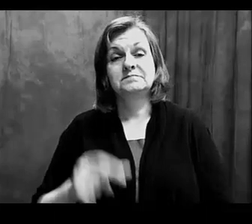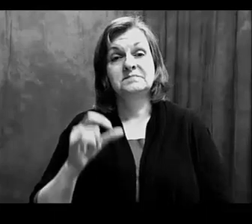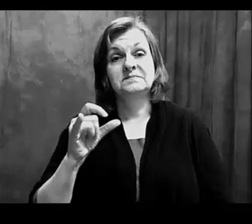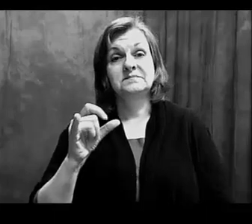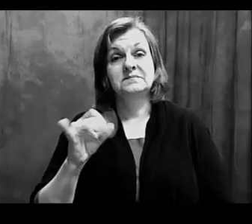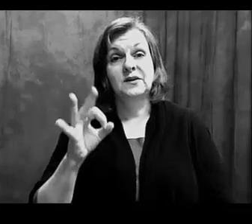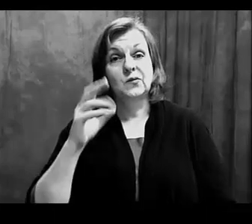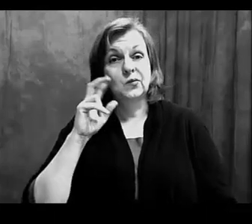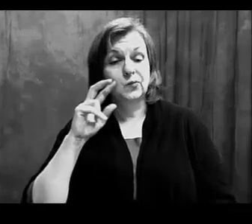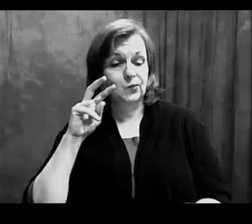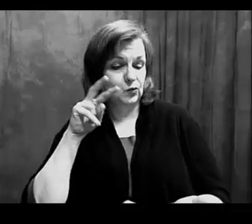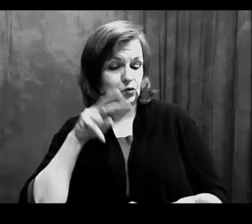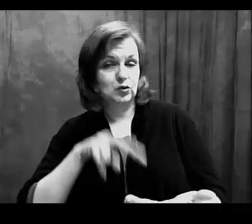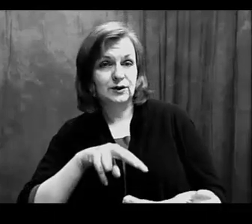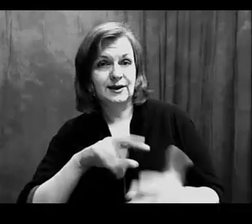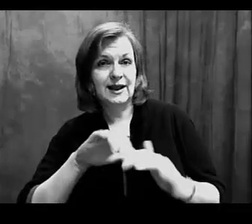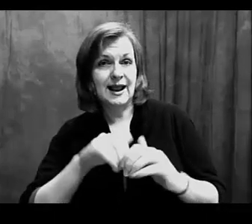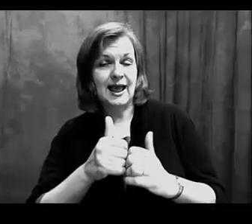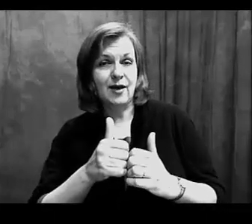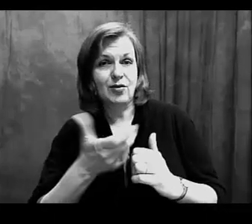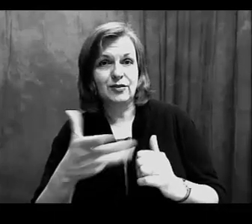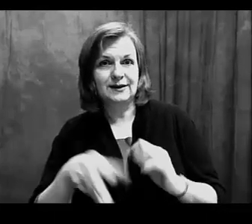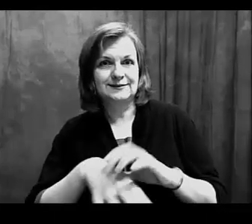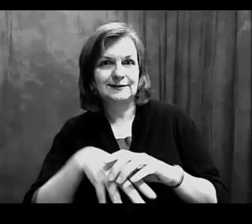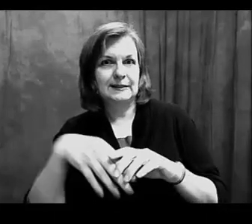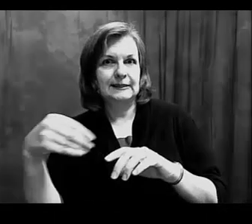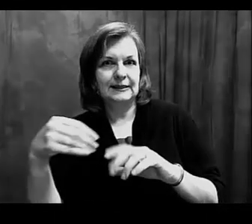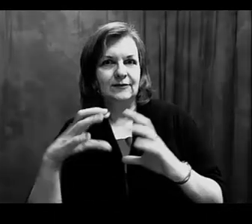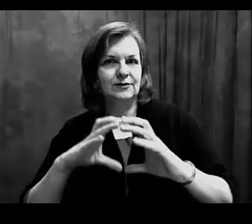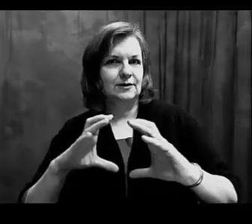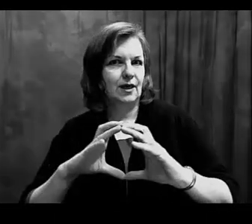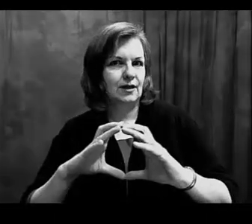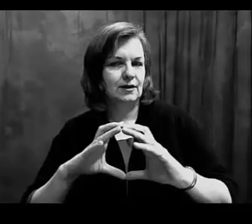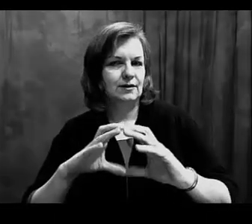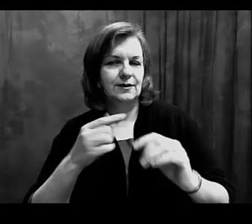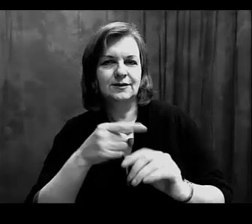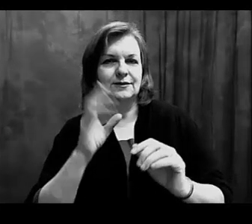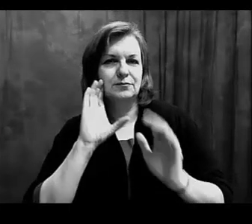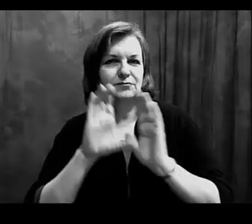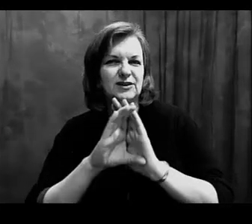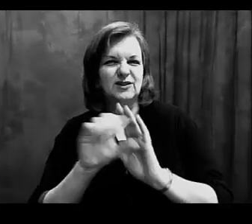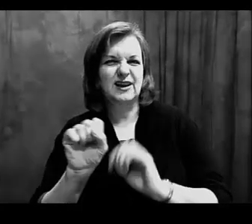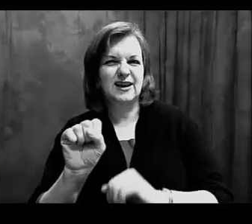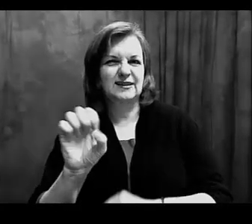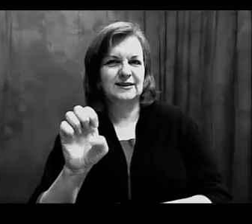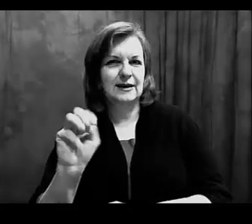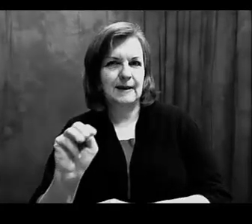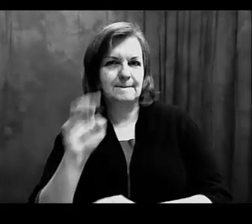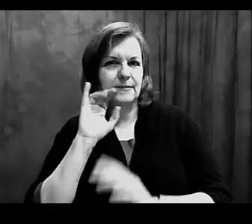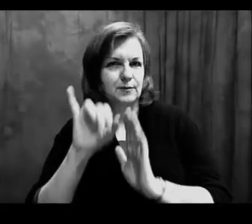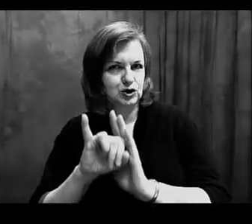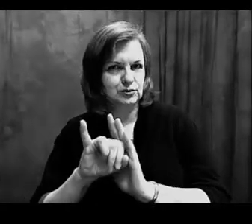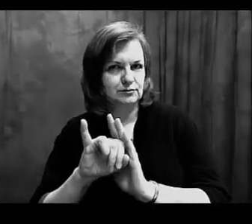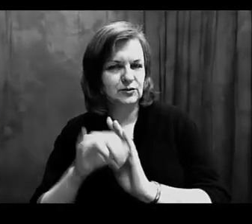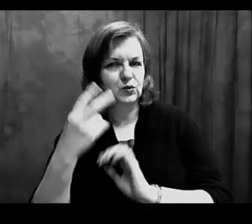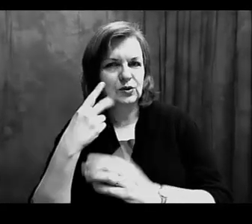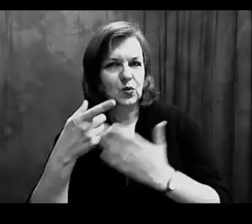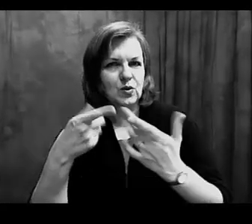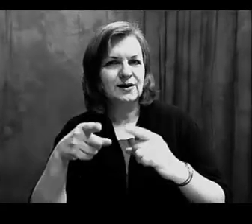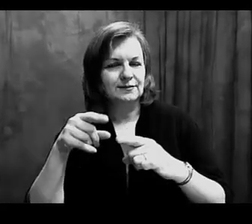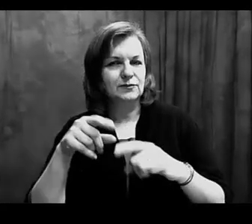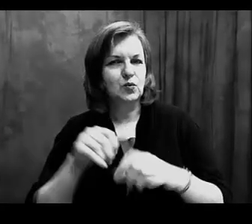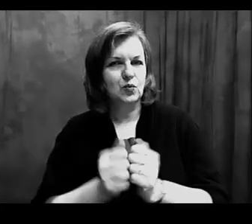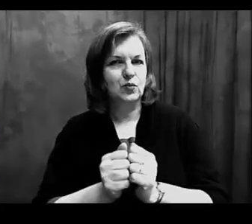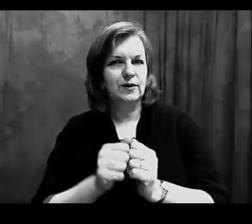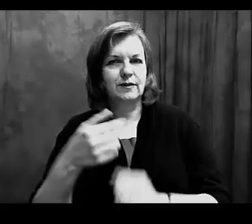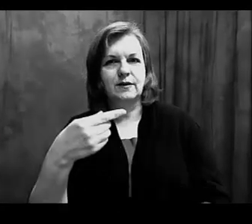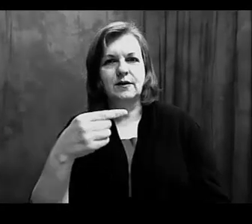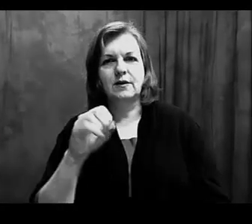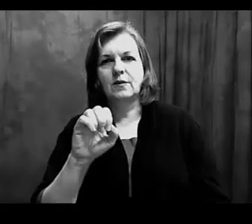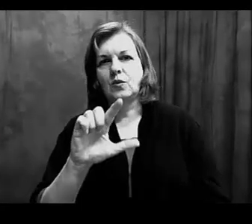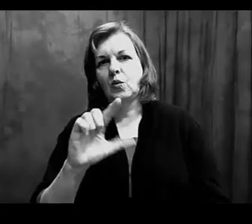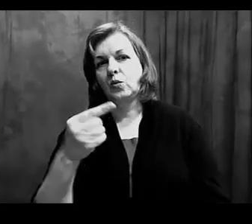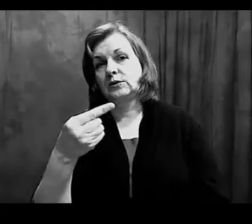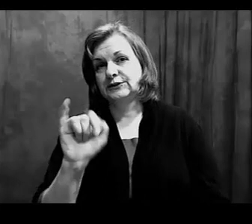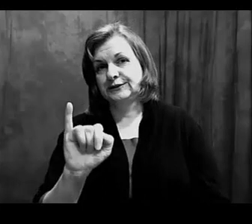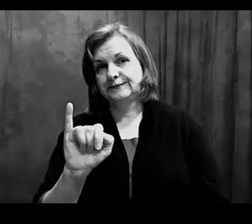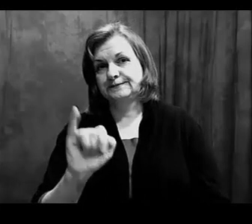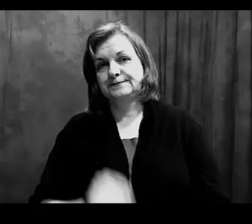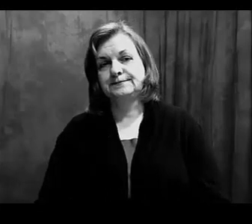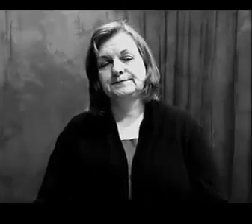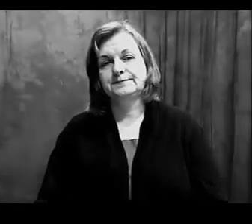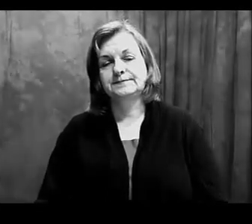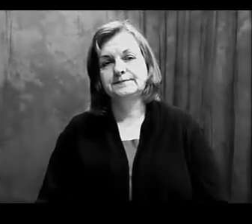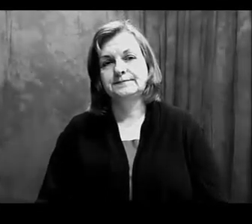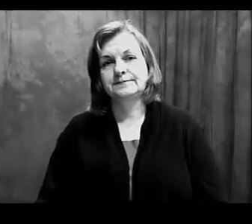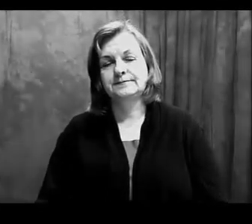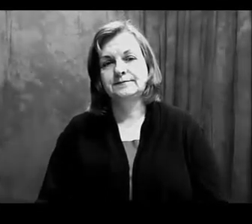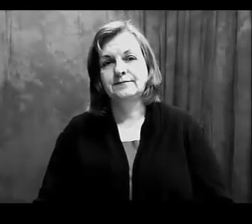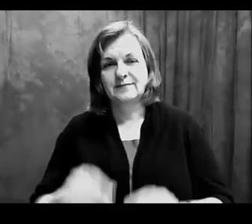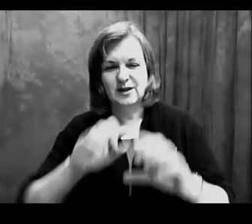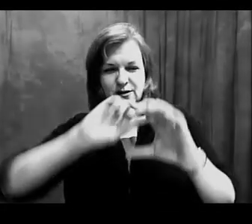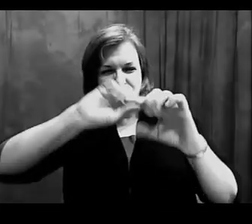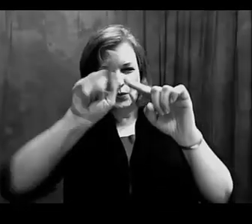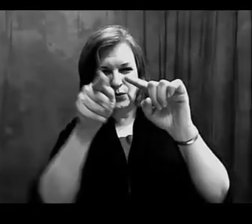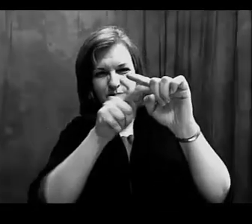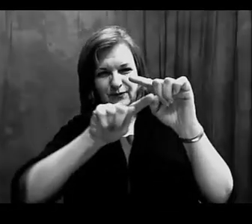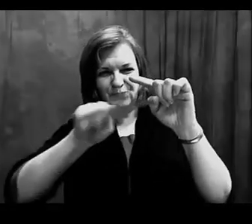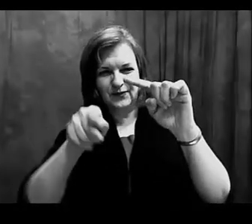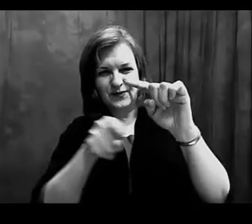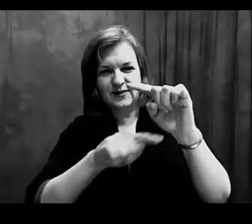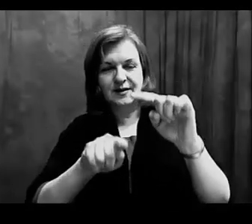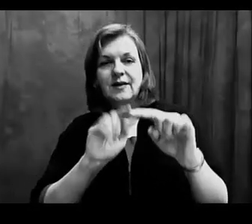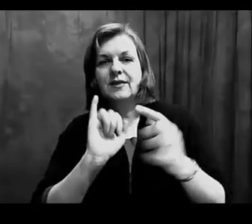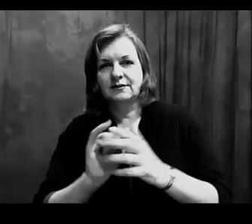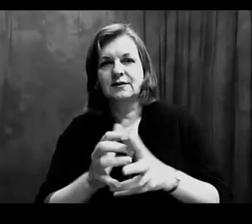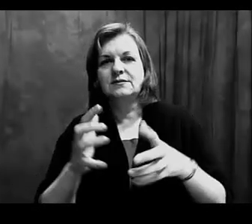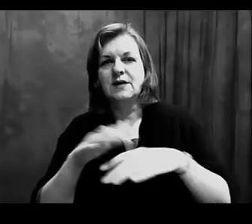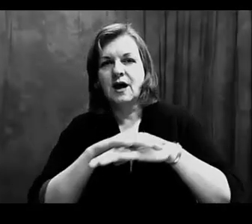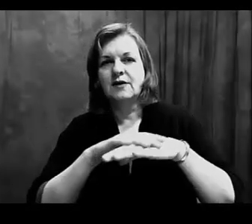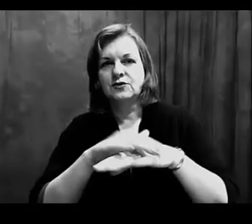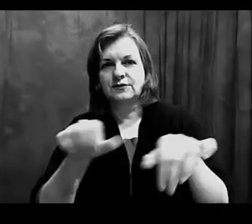So if we actually look at transporting things outside of the cell here's an SEM image so you can see what's going on with the Golgi